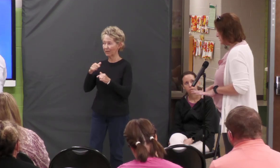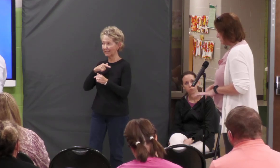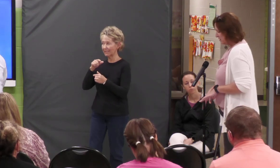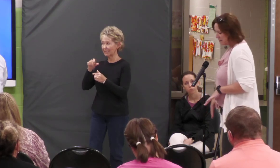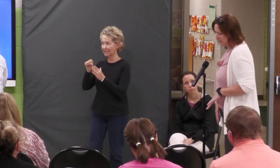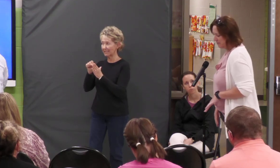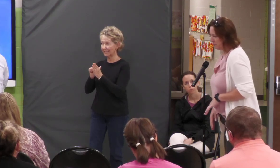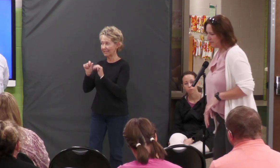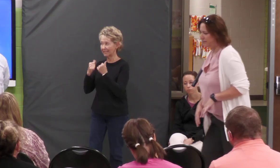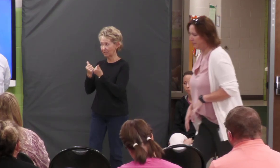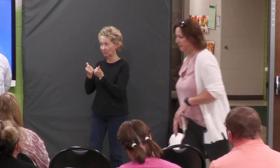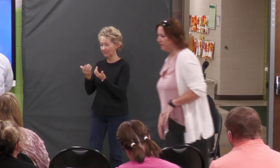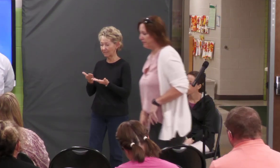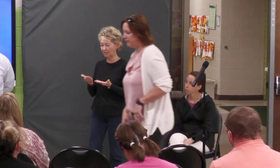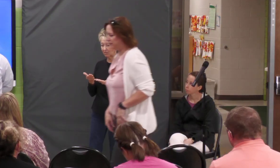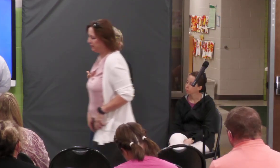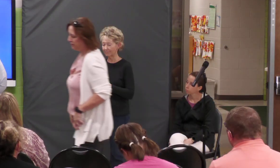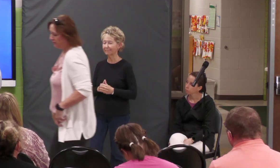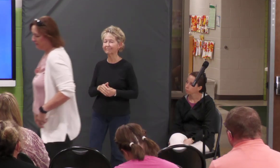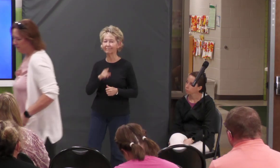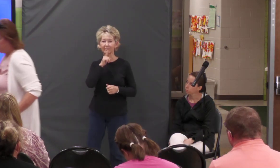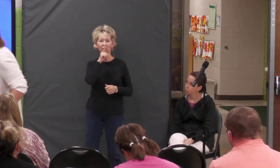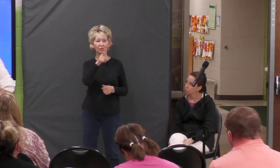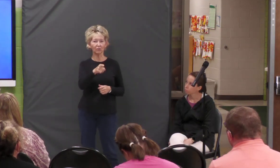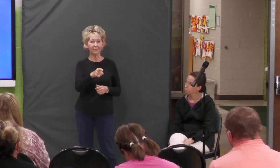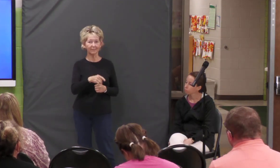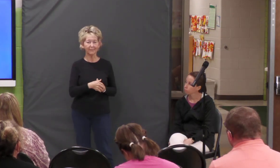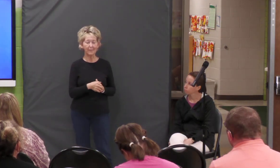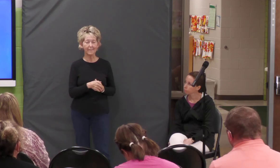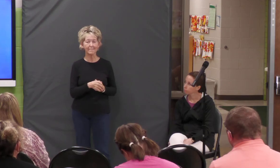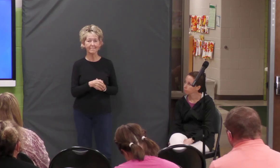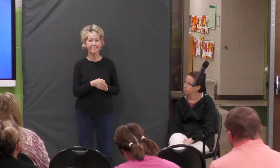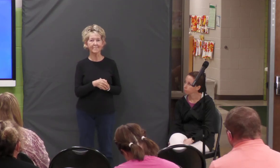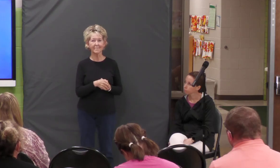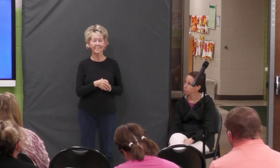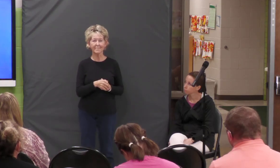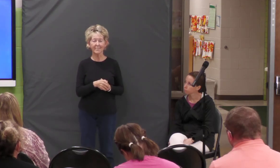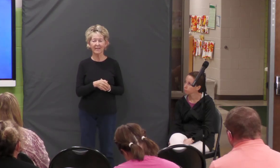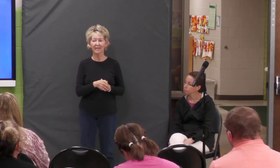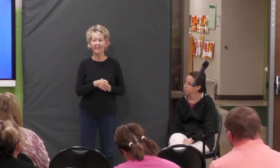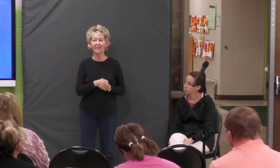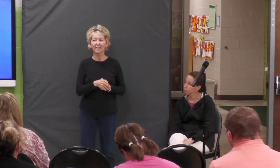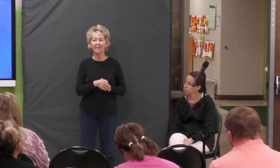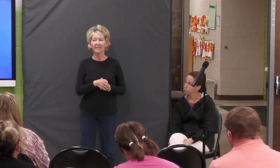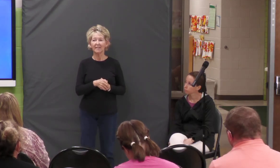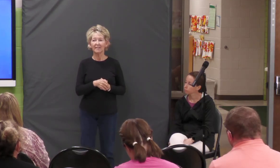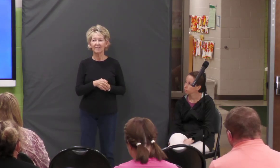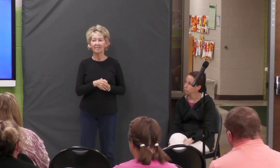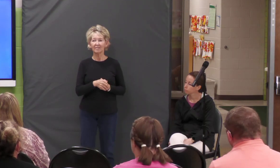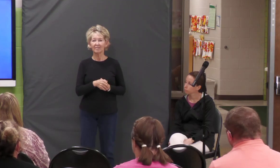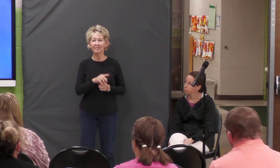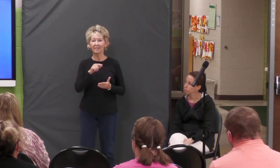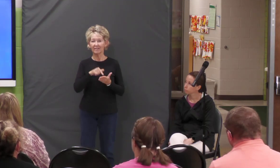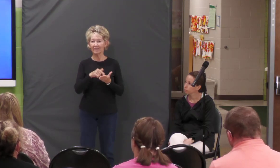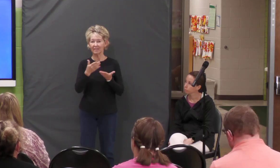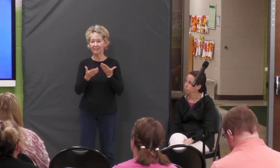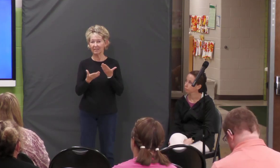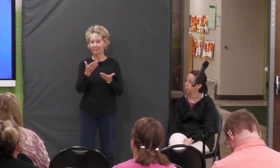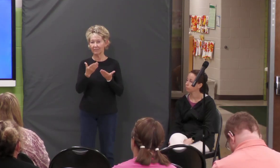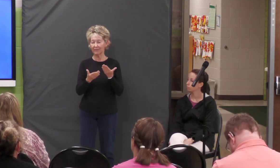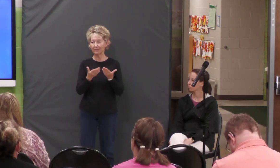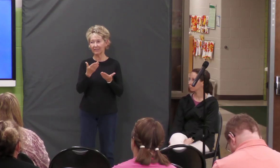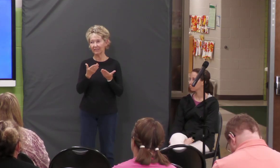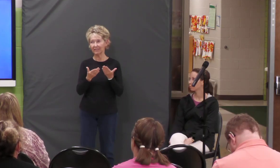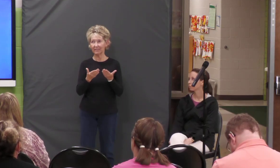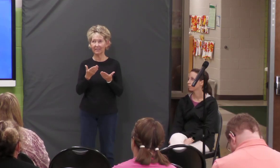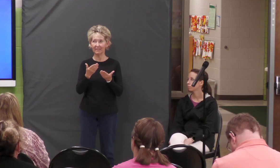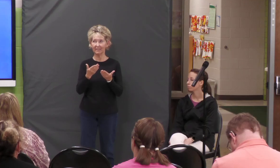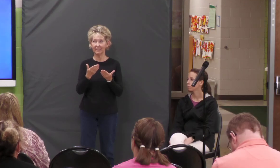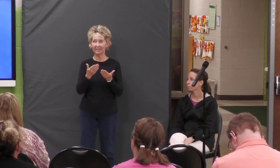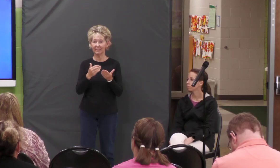sure this would probably go a little bit past um past we do I do have a little experience